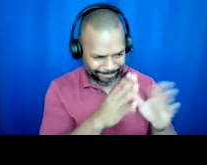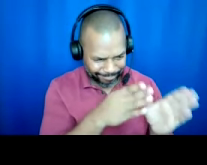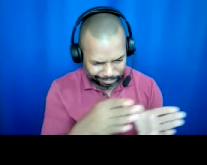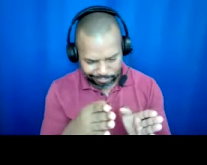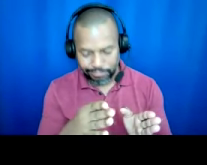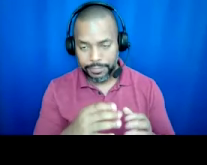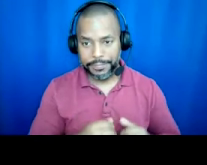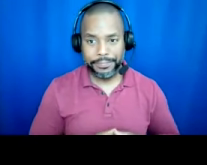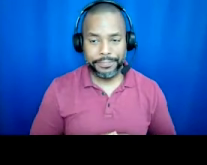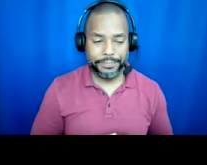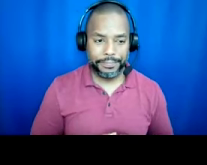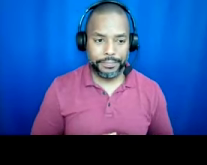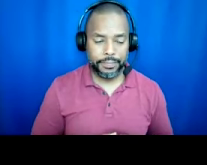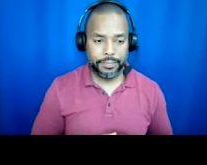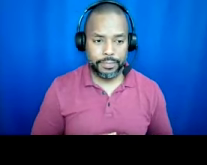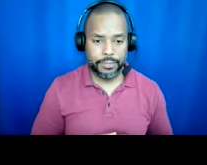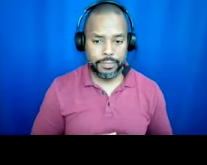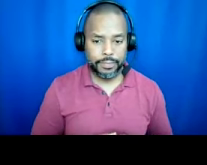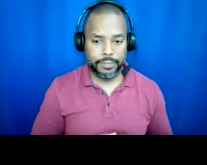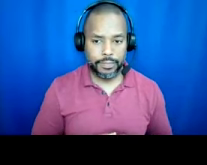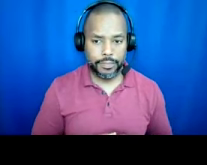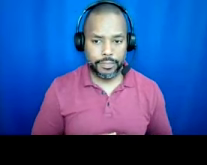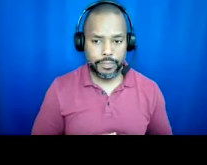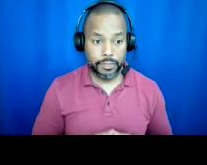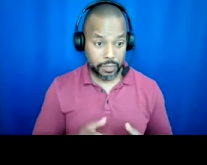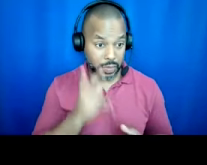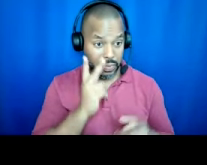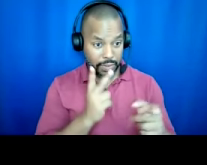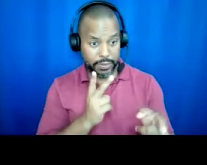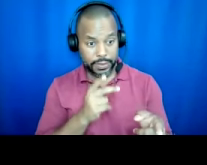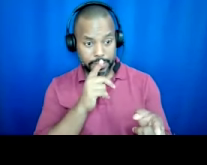And as you can see by this resource request,